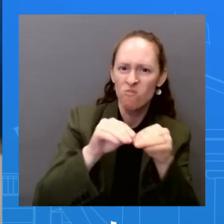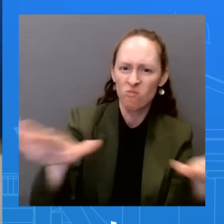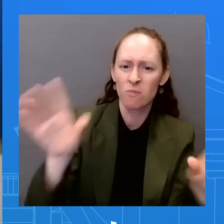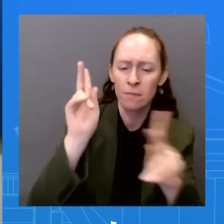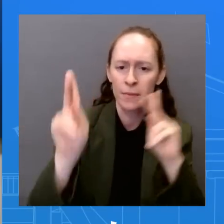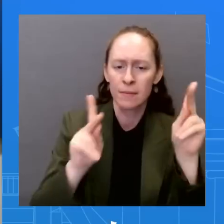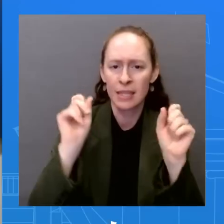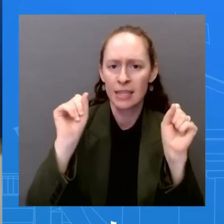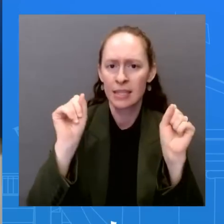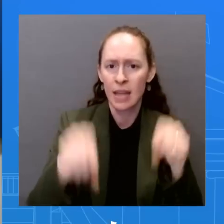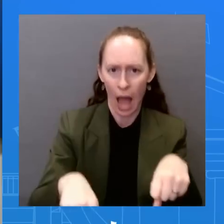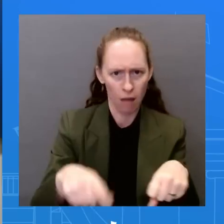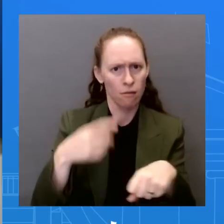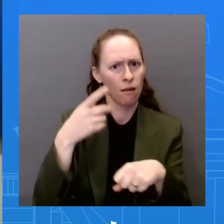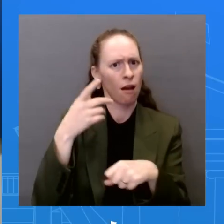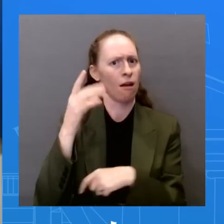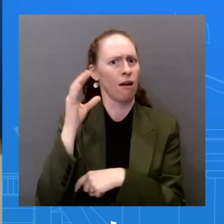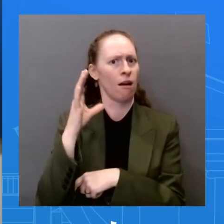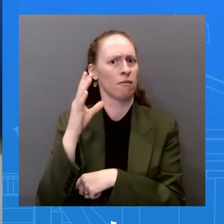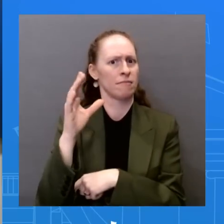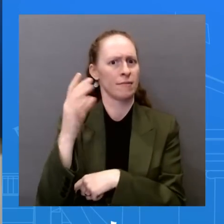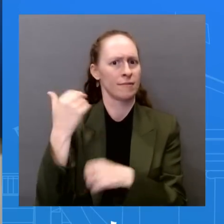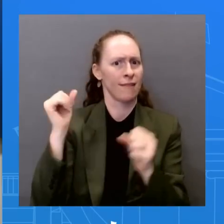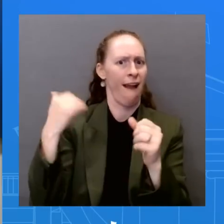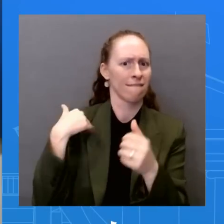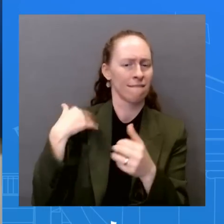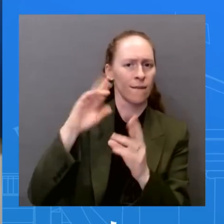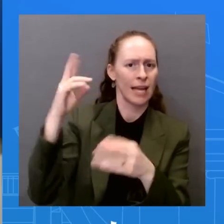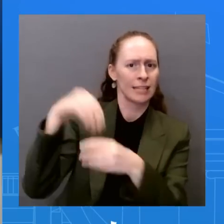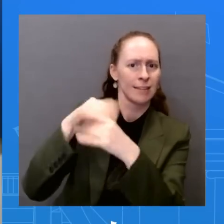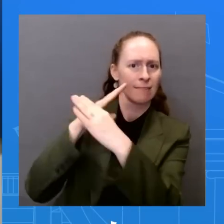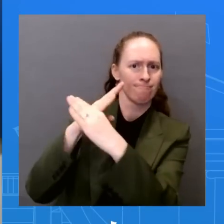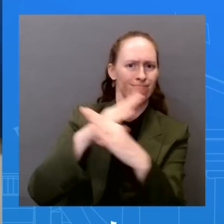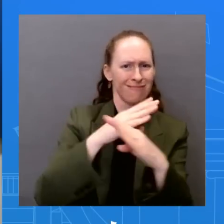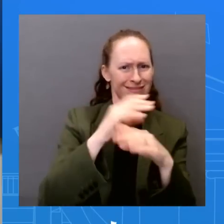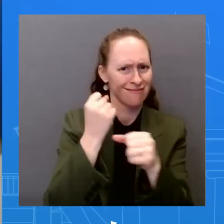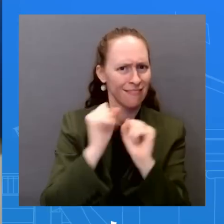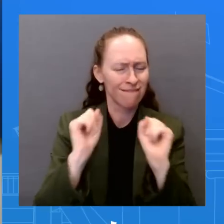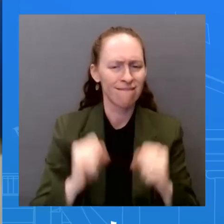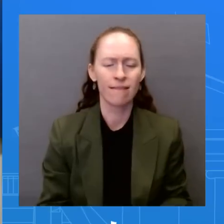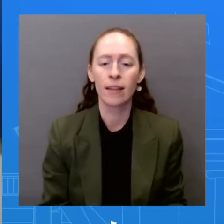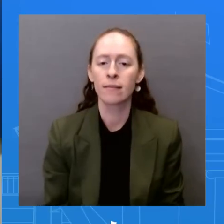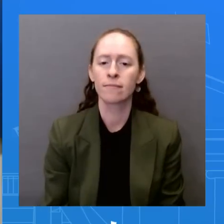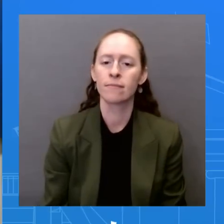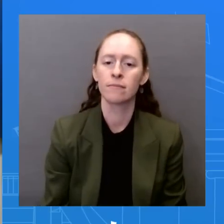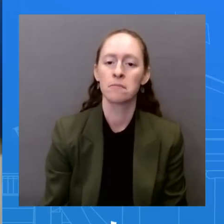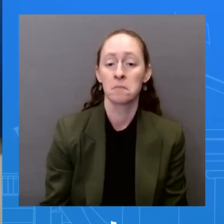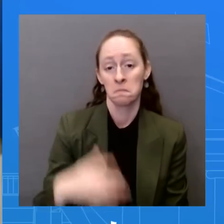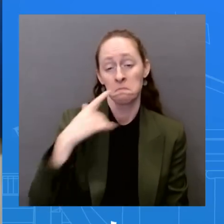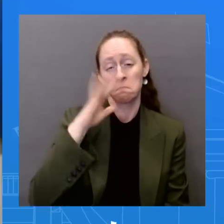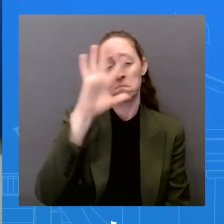being administered in the United States today are given intradermally. Our focus now is to reach the remainder